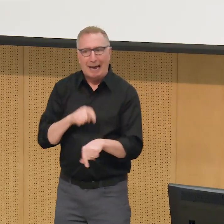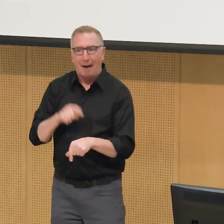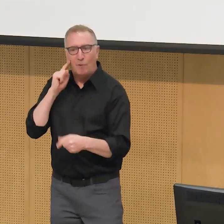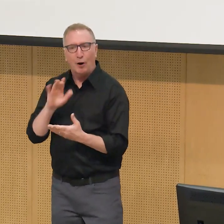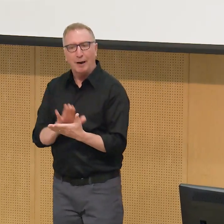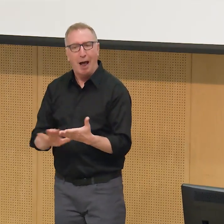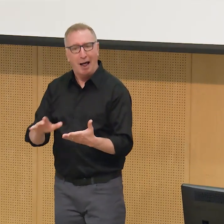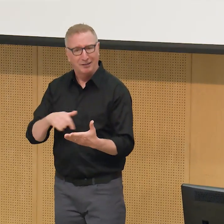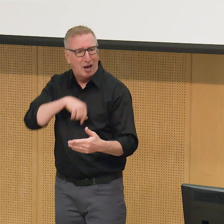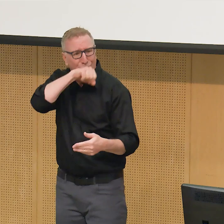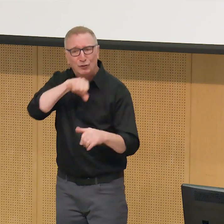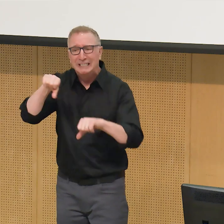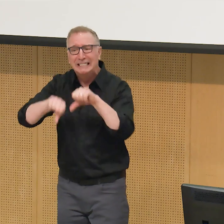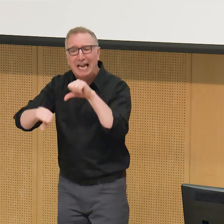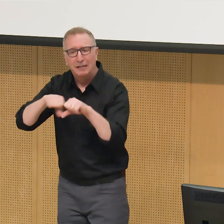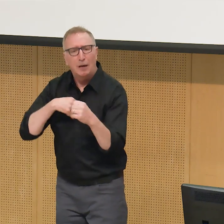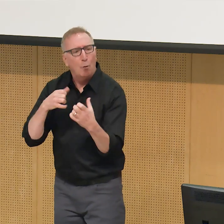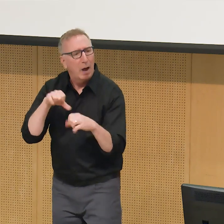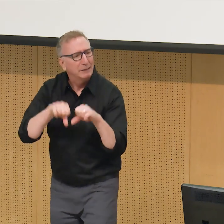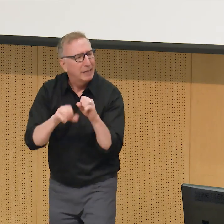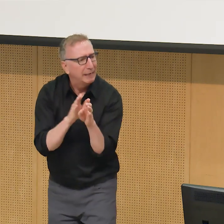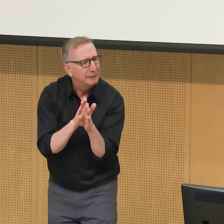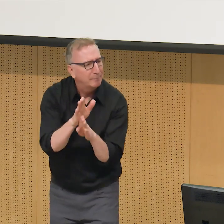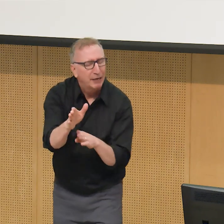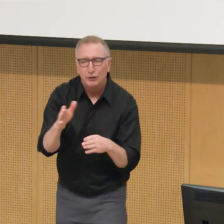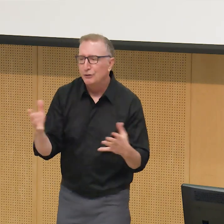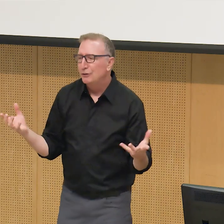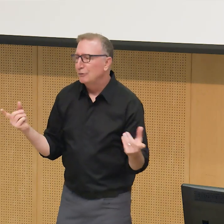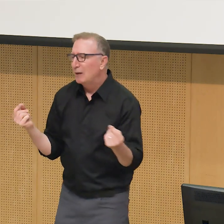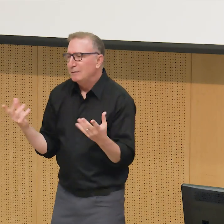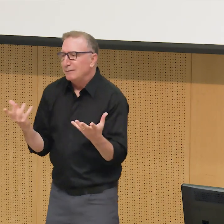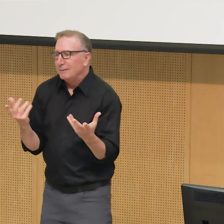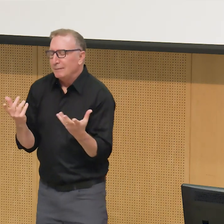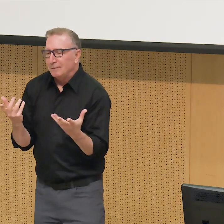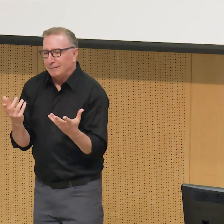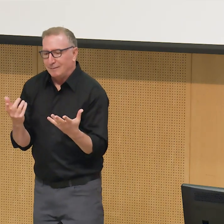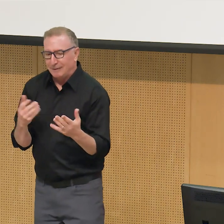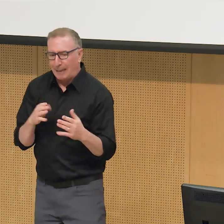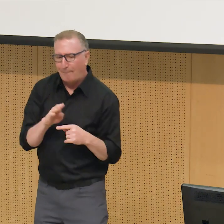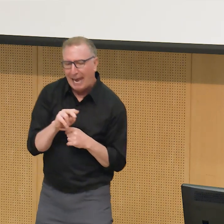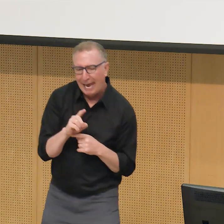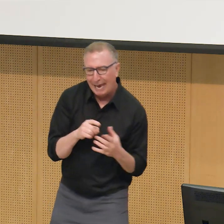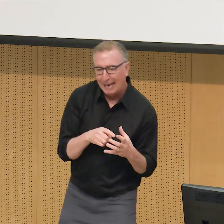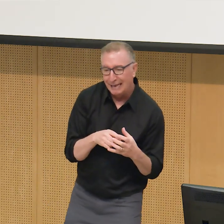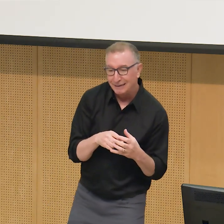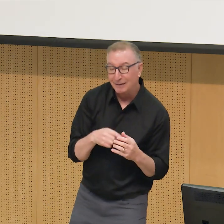I got to my senior year and I really liked science, so, I thought I might do something with that for college,